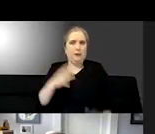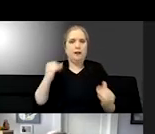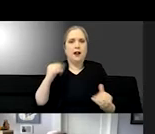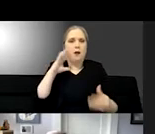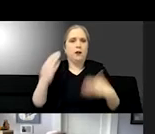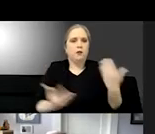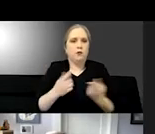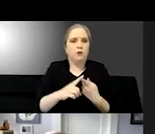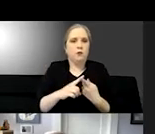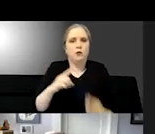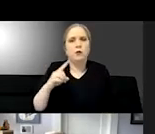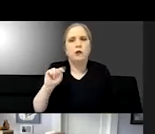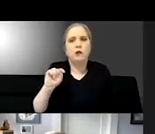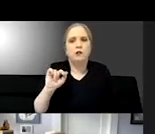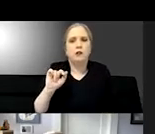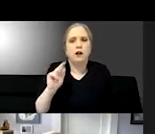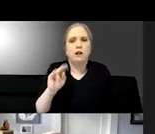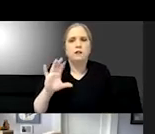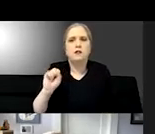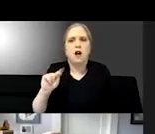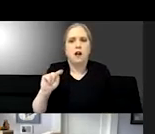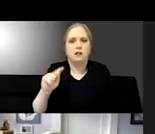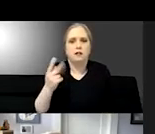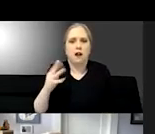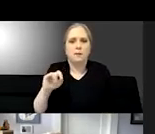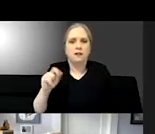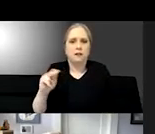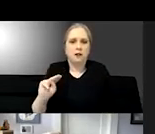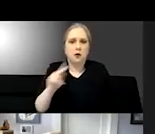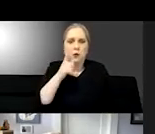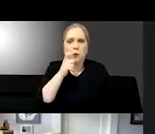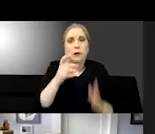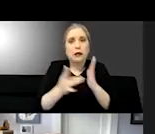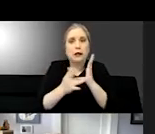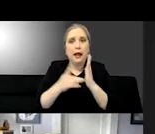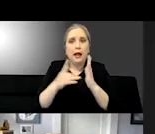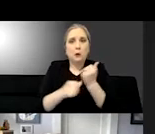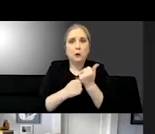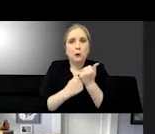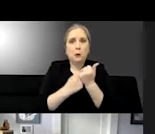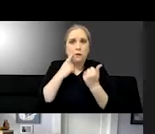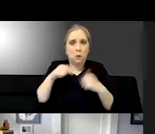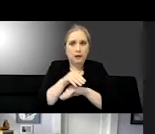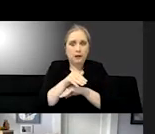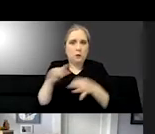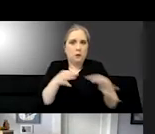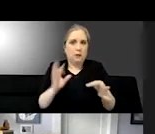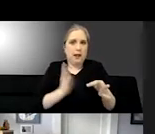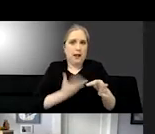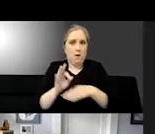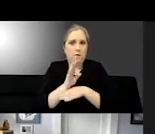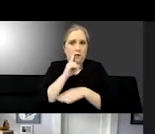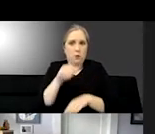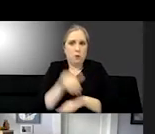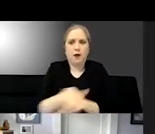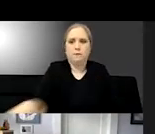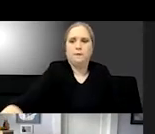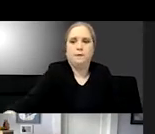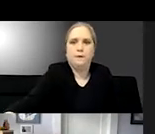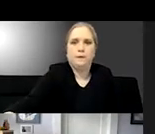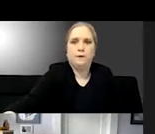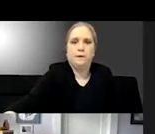Hi, everybody. Thank you so much for being with us this evening. We know this is new for many people, but you've done a great job with the technology already because you're here.